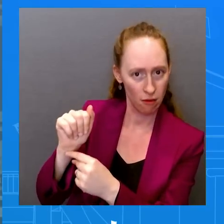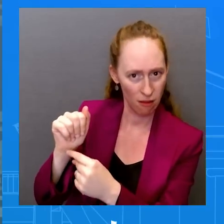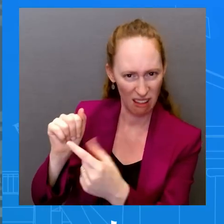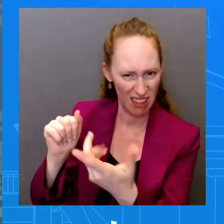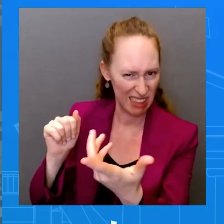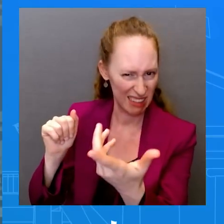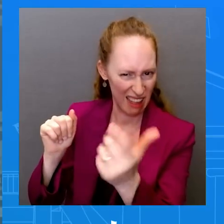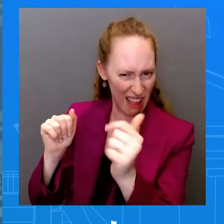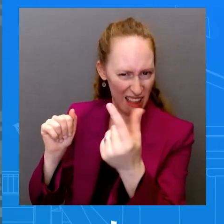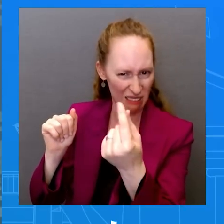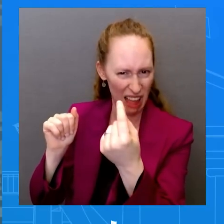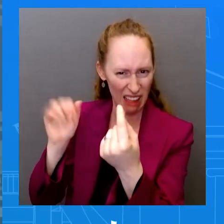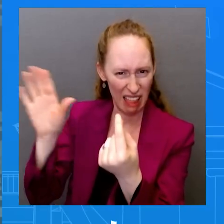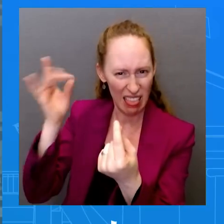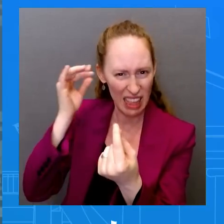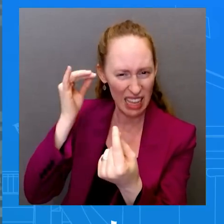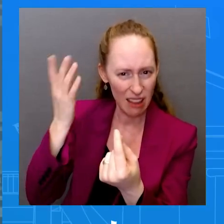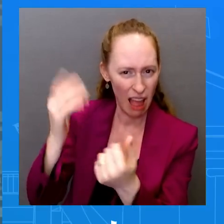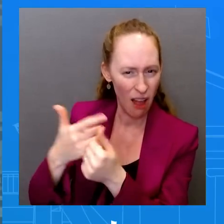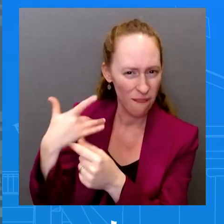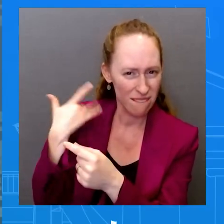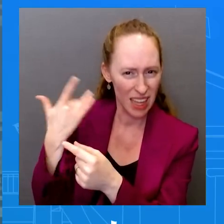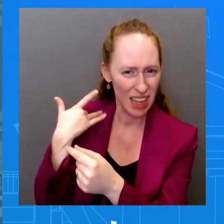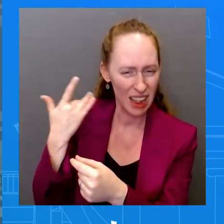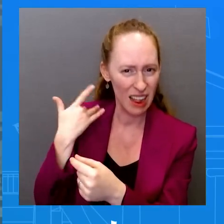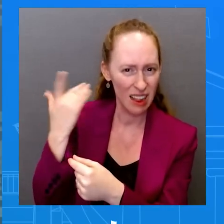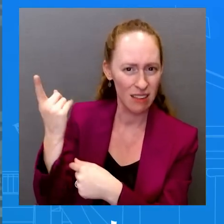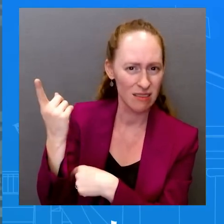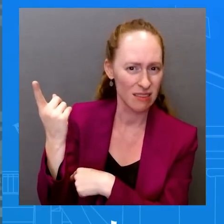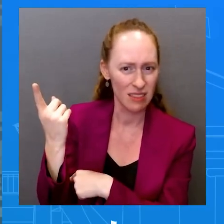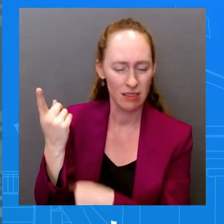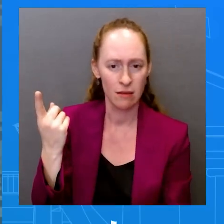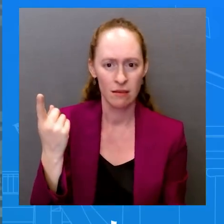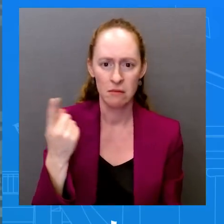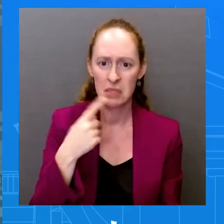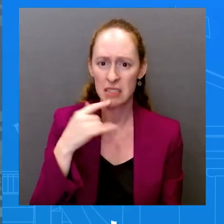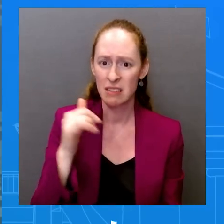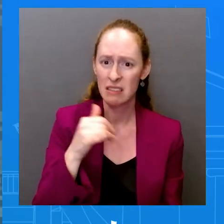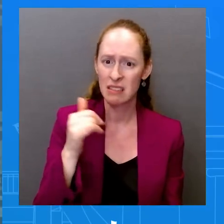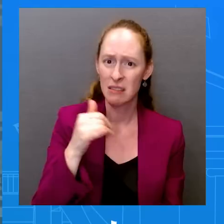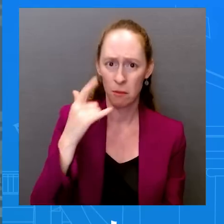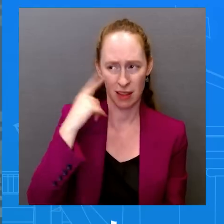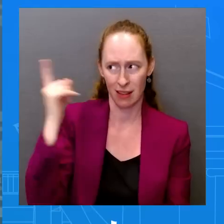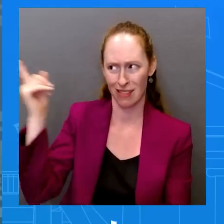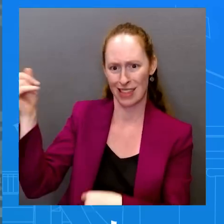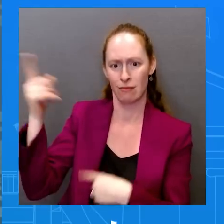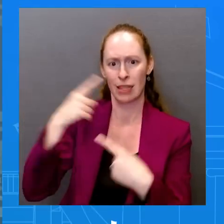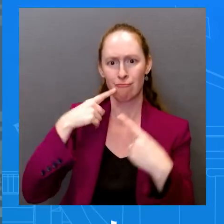that one of the first acts that Kevin McCarthy does --